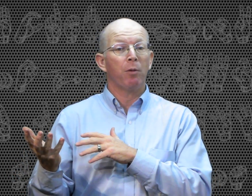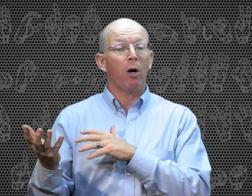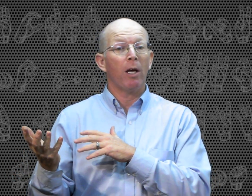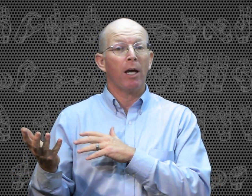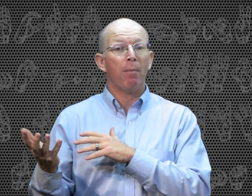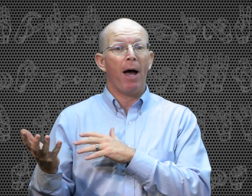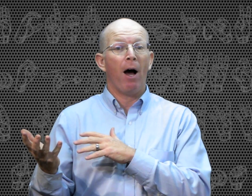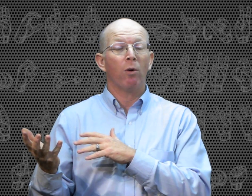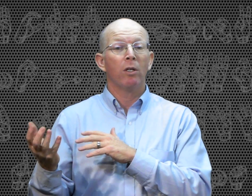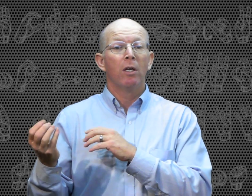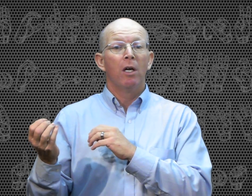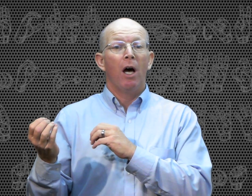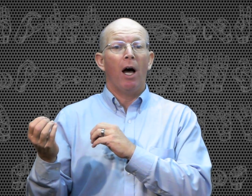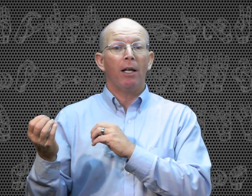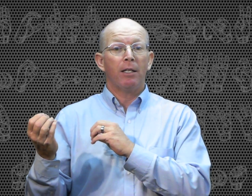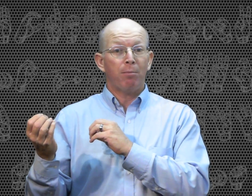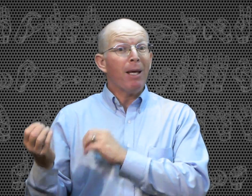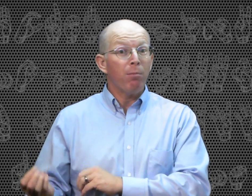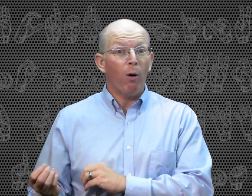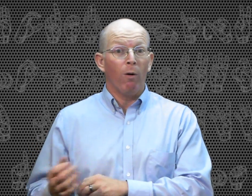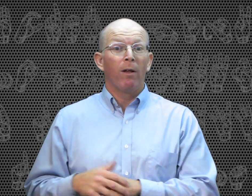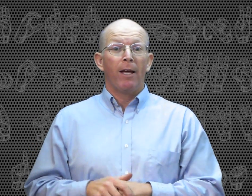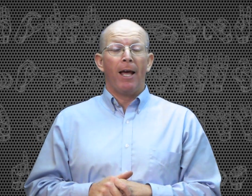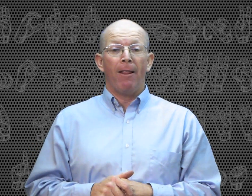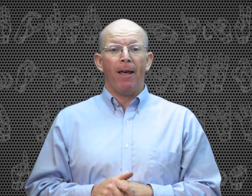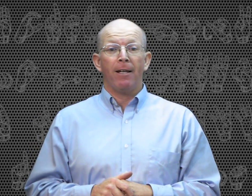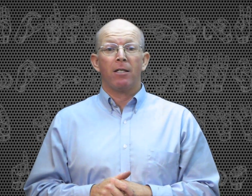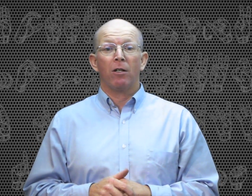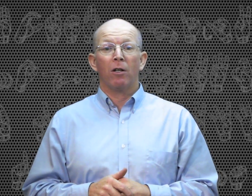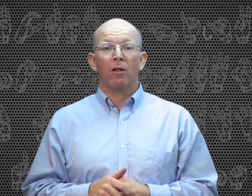and I am talking about people in this.